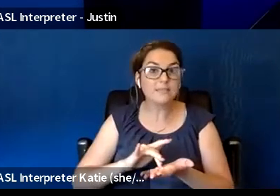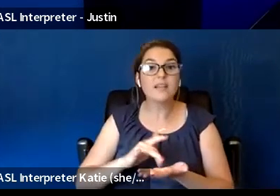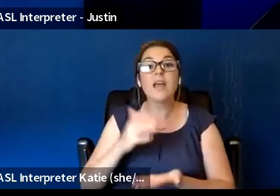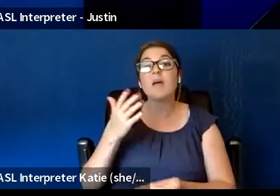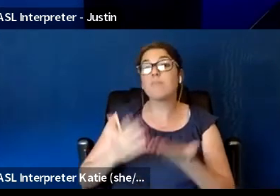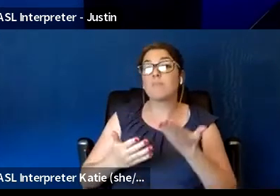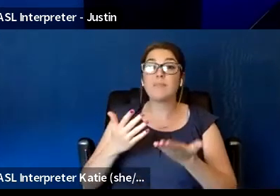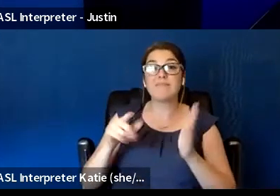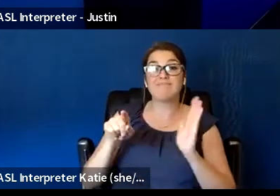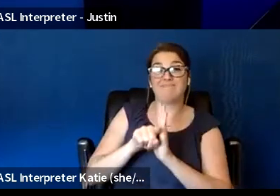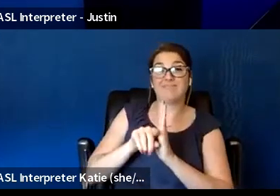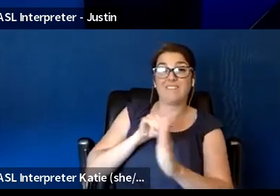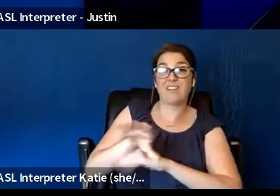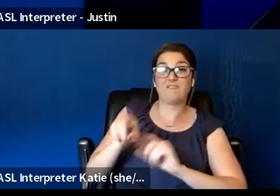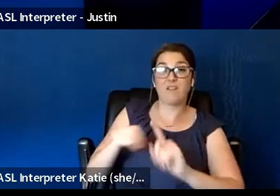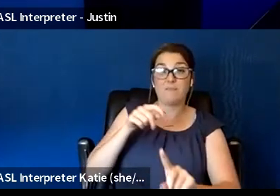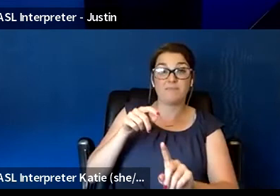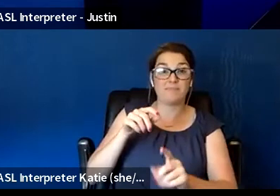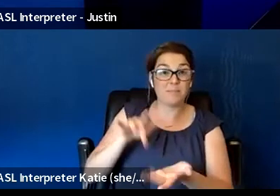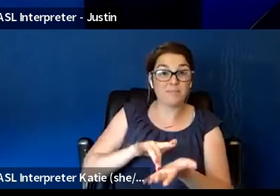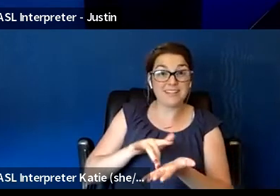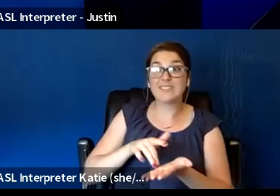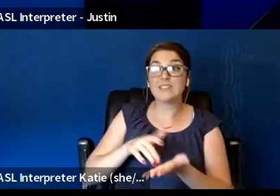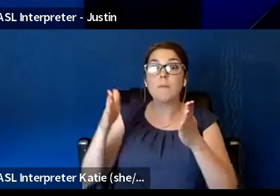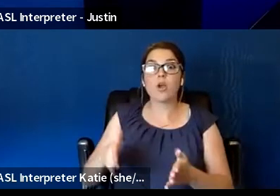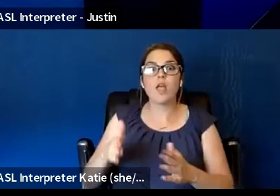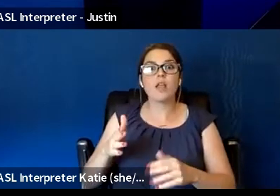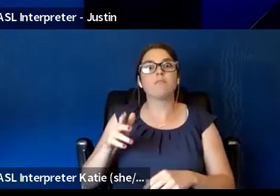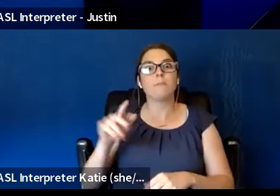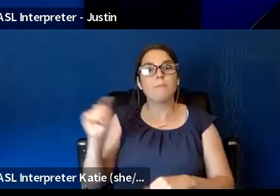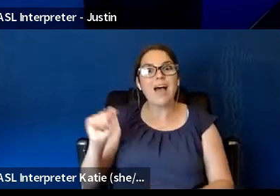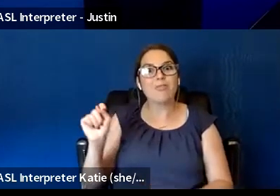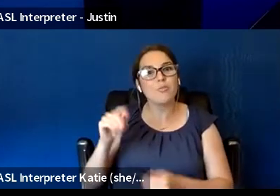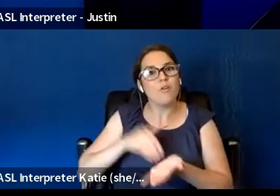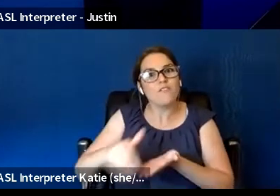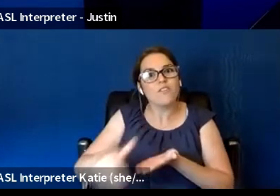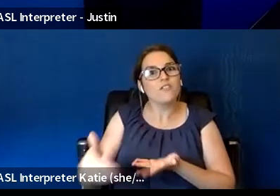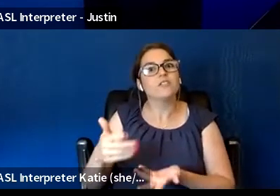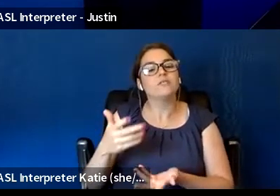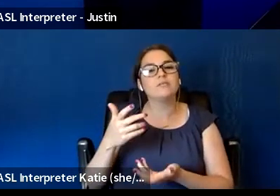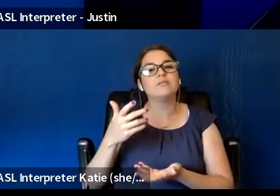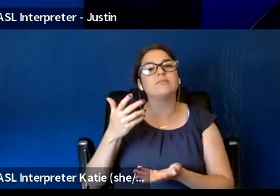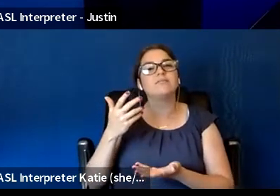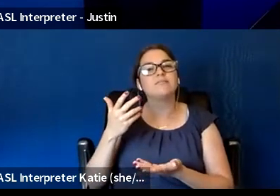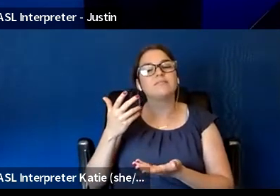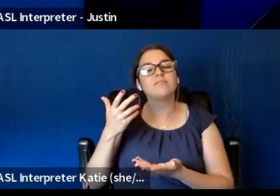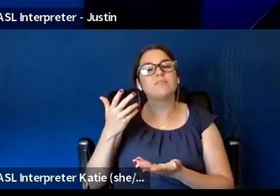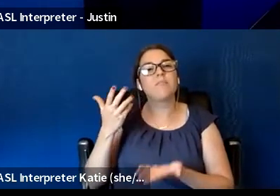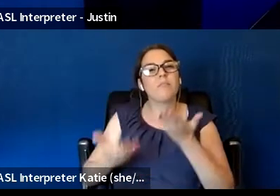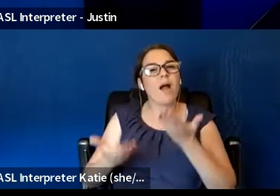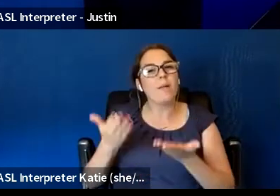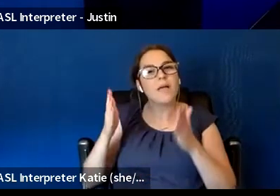that is potentially doing harm, because people don't have access to bathrooms